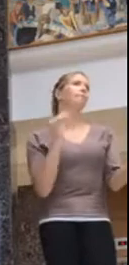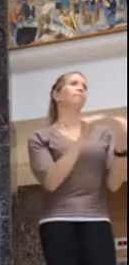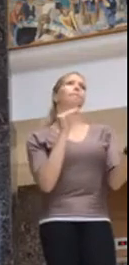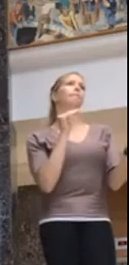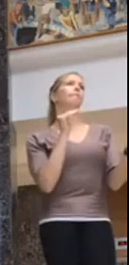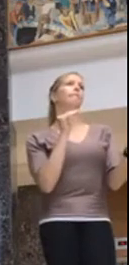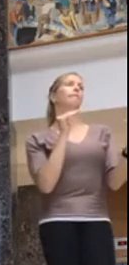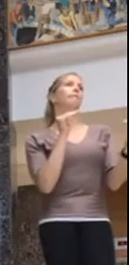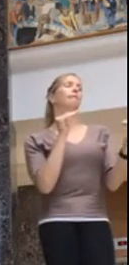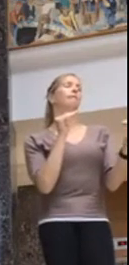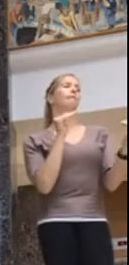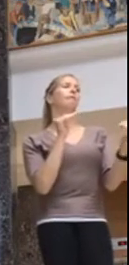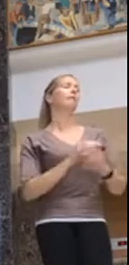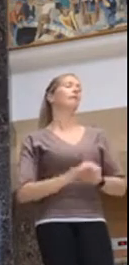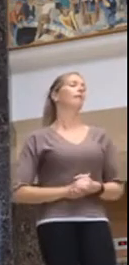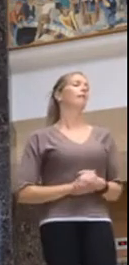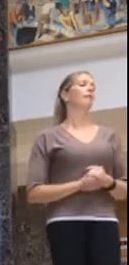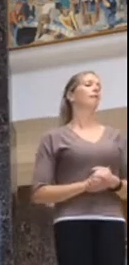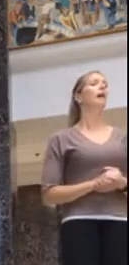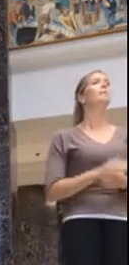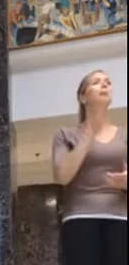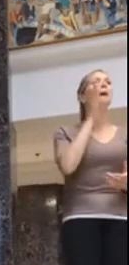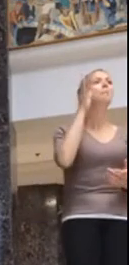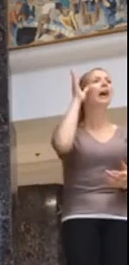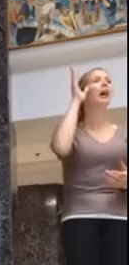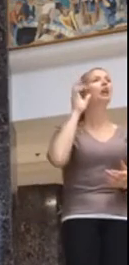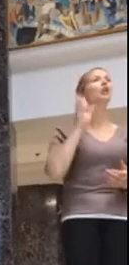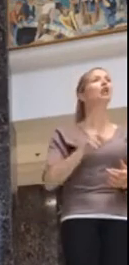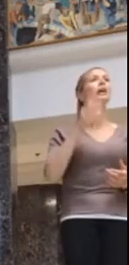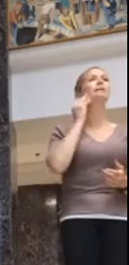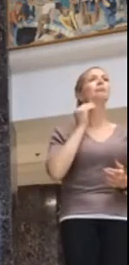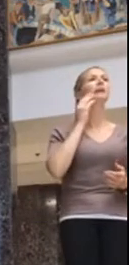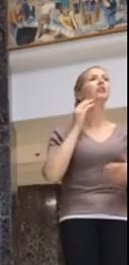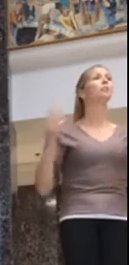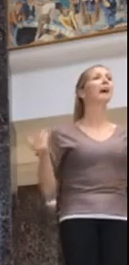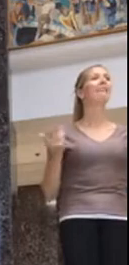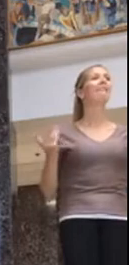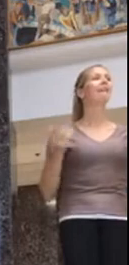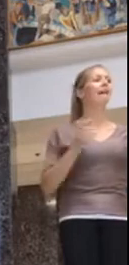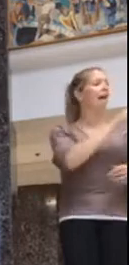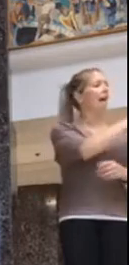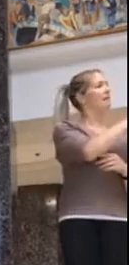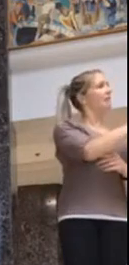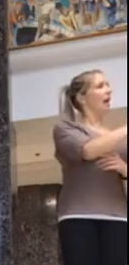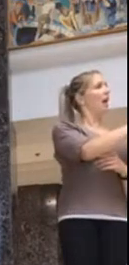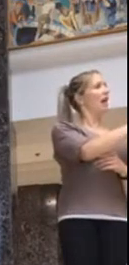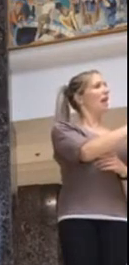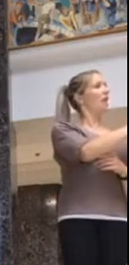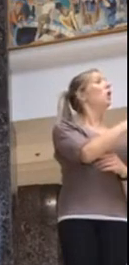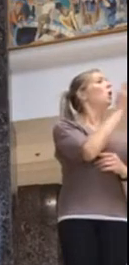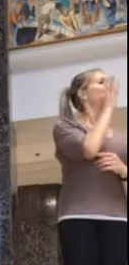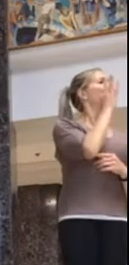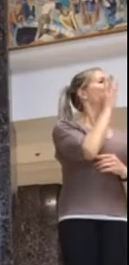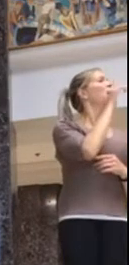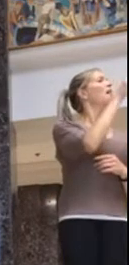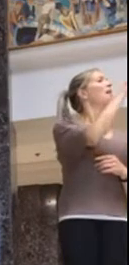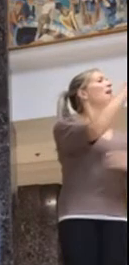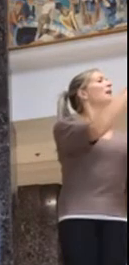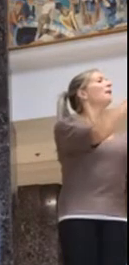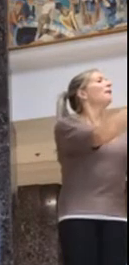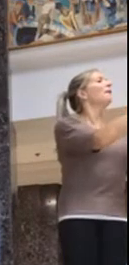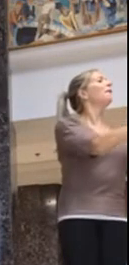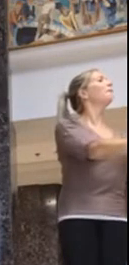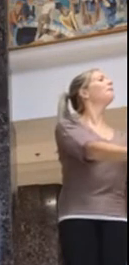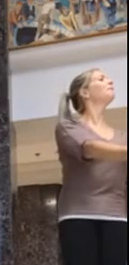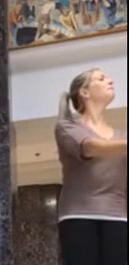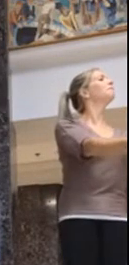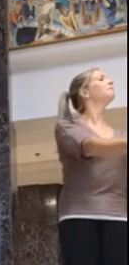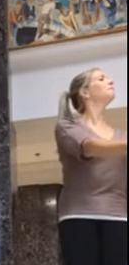No parent should ever be told that ASL will become obsolete. We just realized, we were just told,